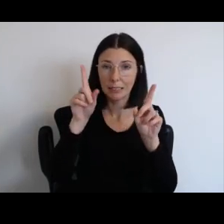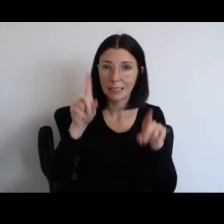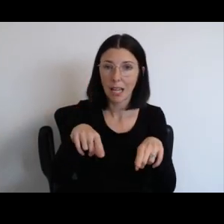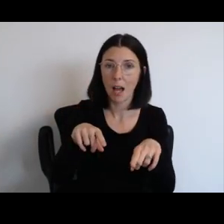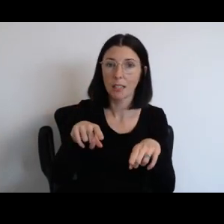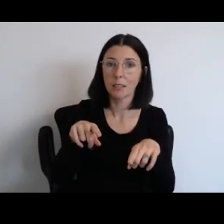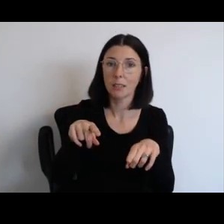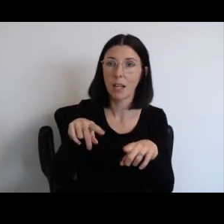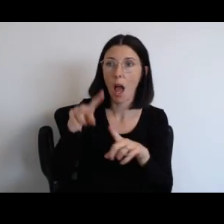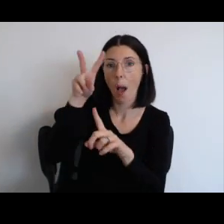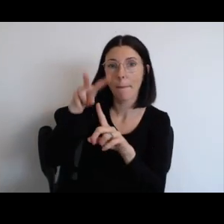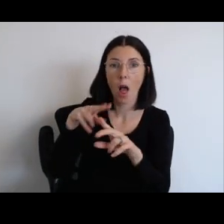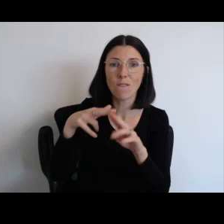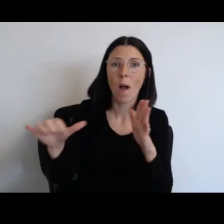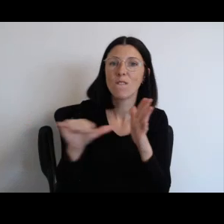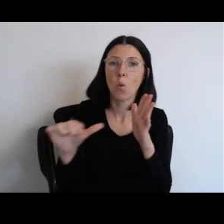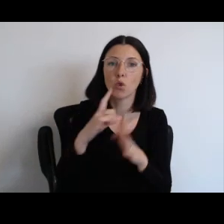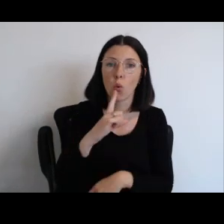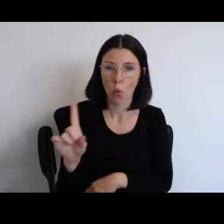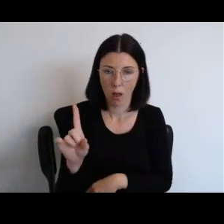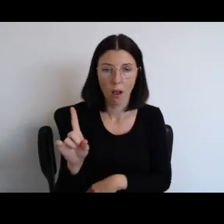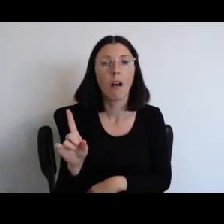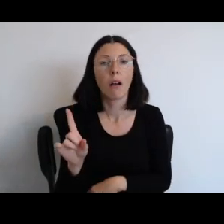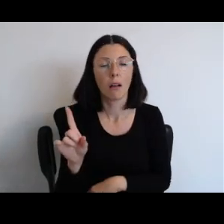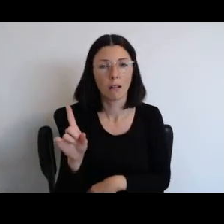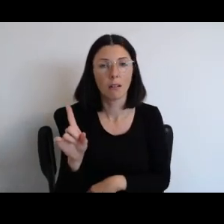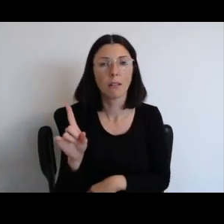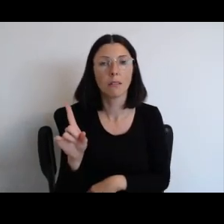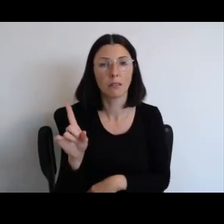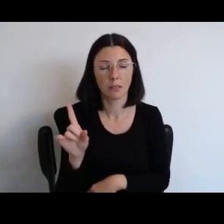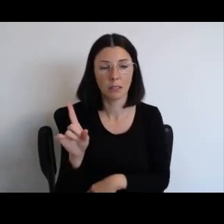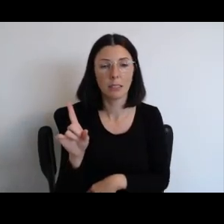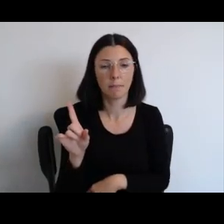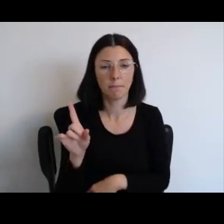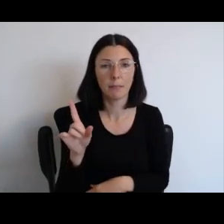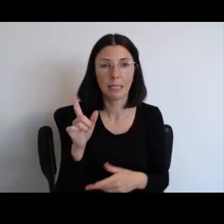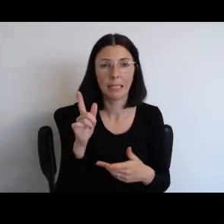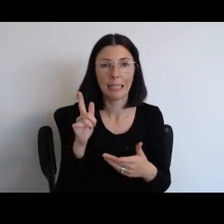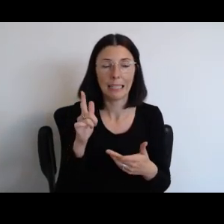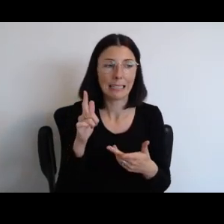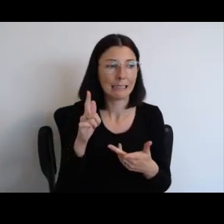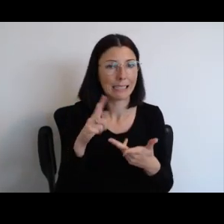without making any finding without um going through any particular decision making process